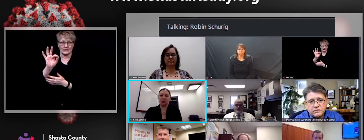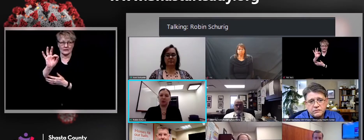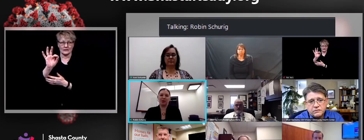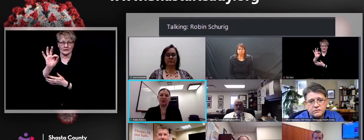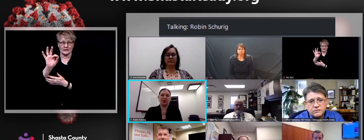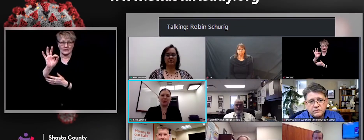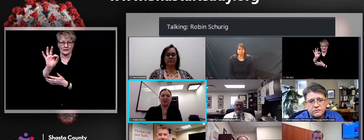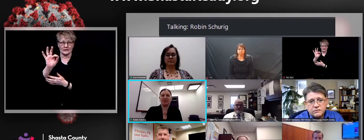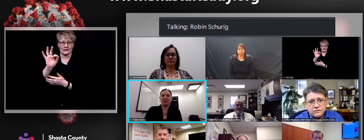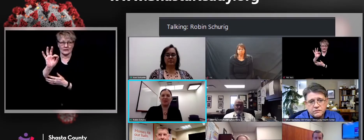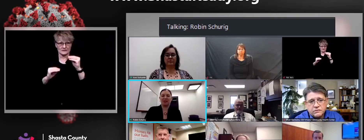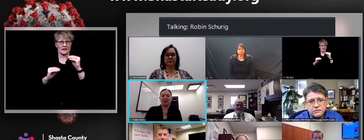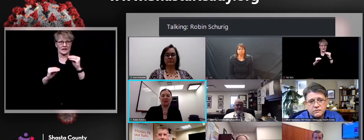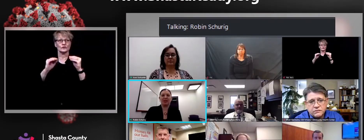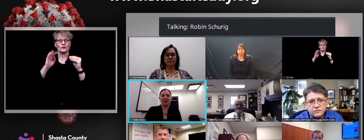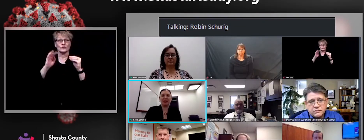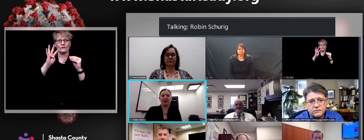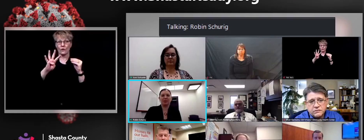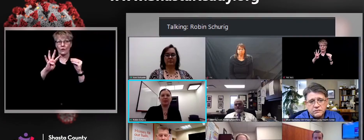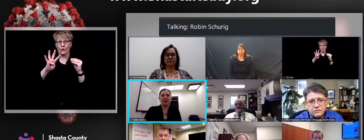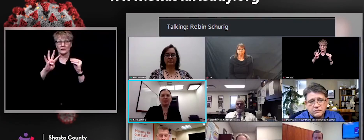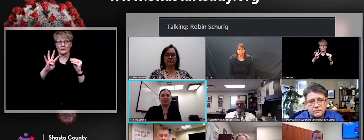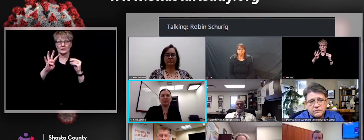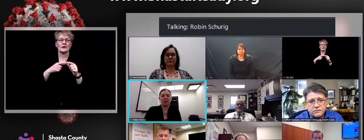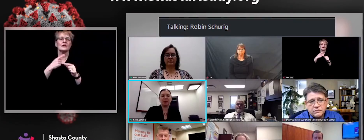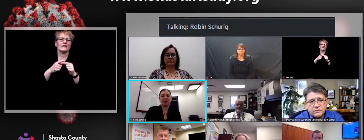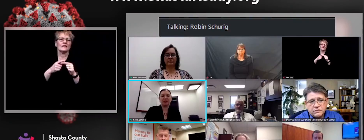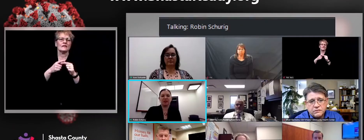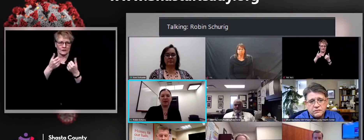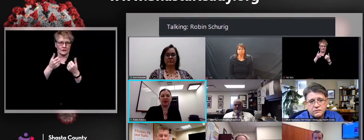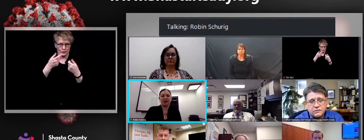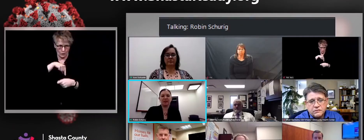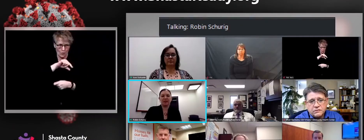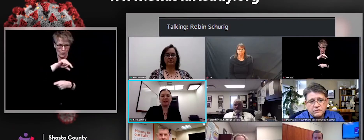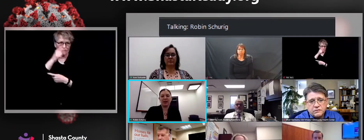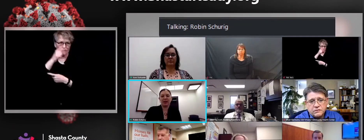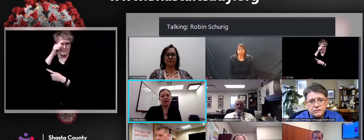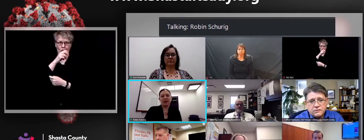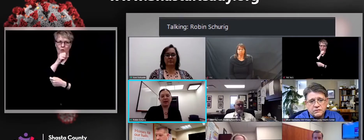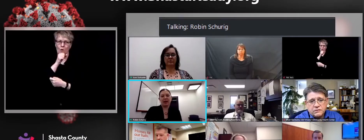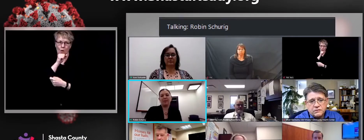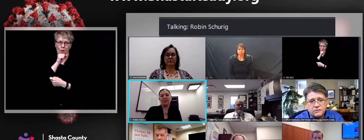sooner than we see potentially an increase because of these more infectious variants coming, then we